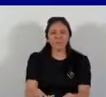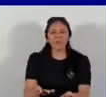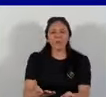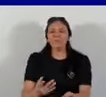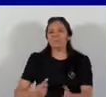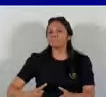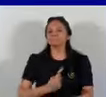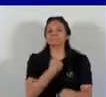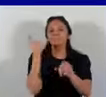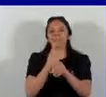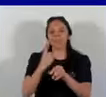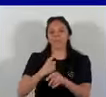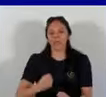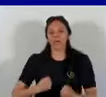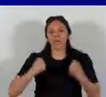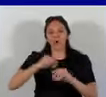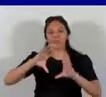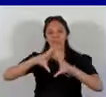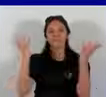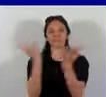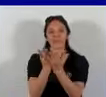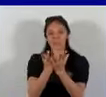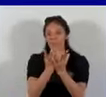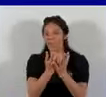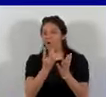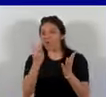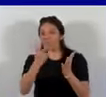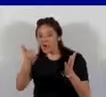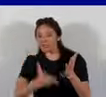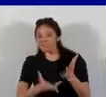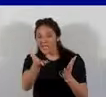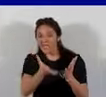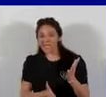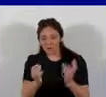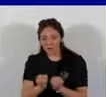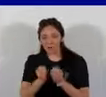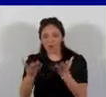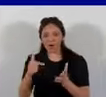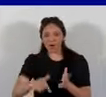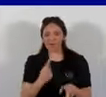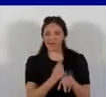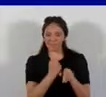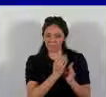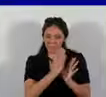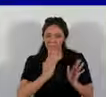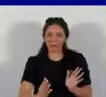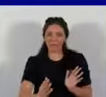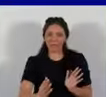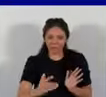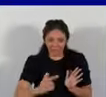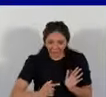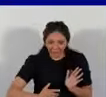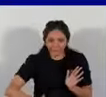Because in these conditions, in 30 years Argentina could become one of the first world powers